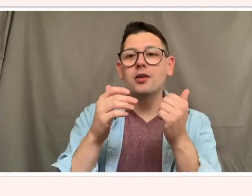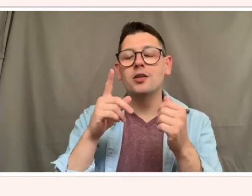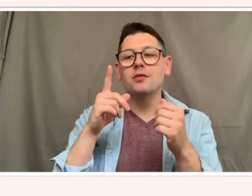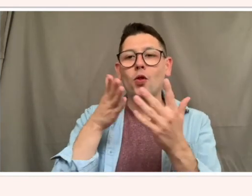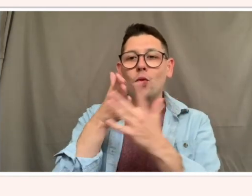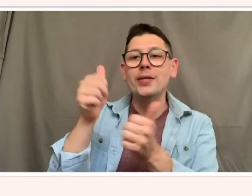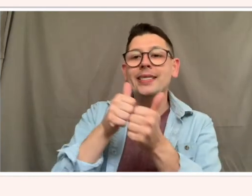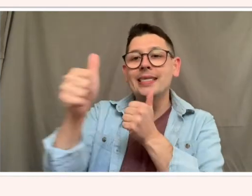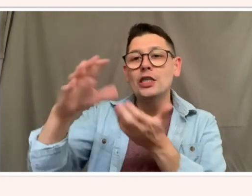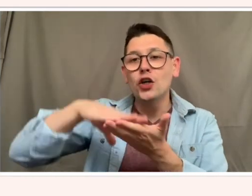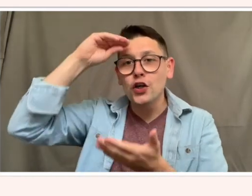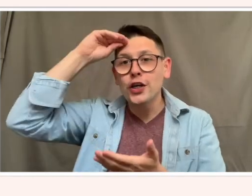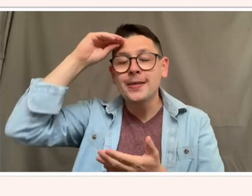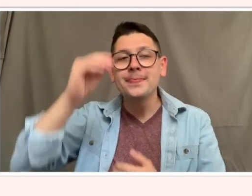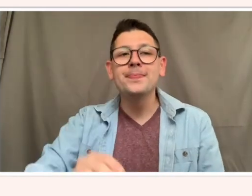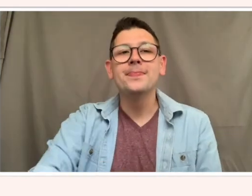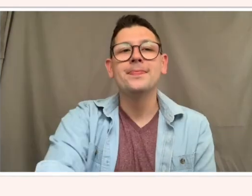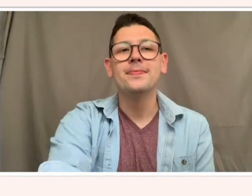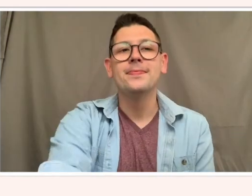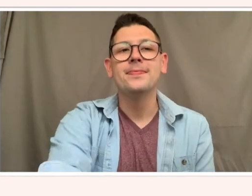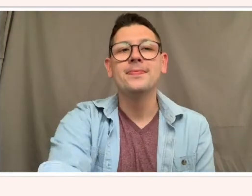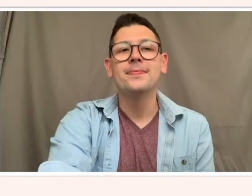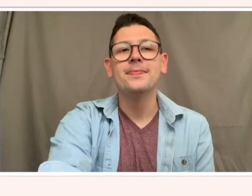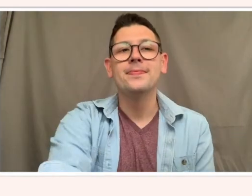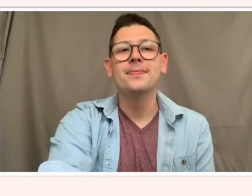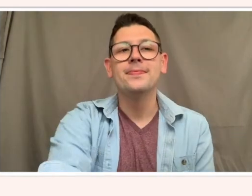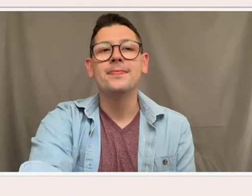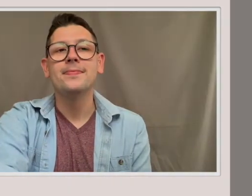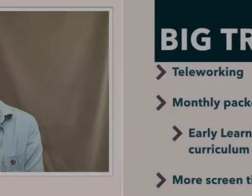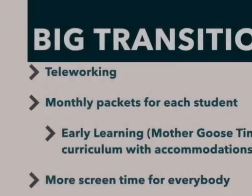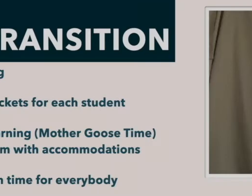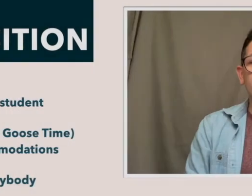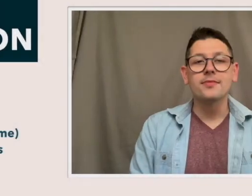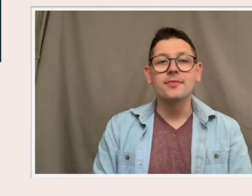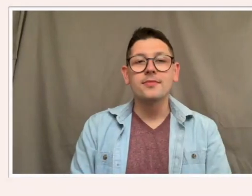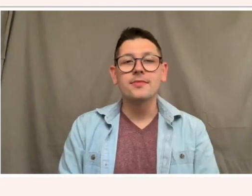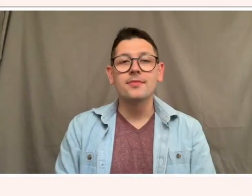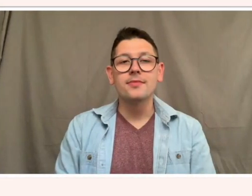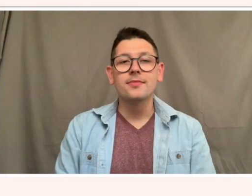to emphasize that technology has really made our journey a lot easier.